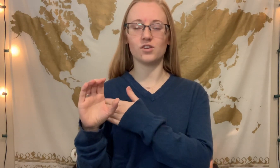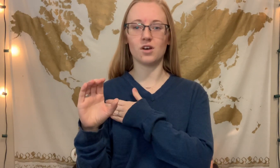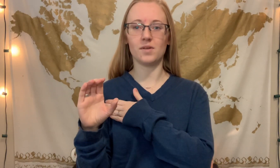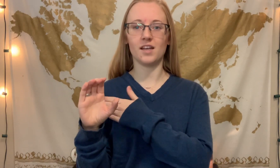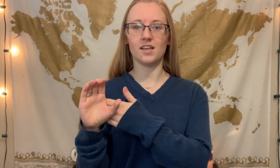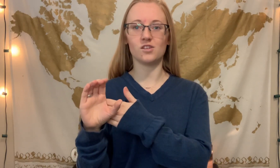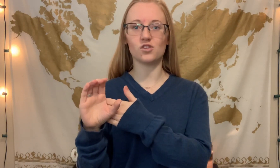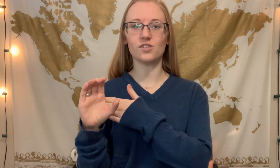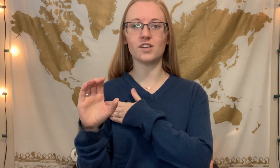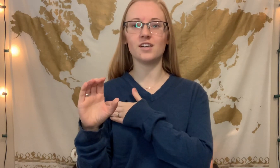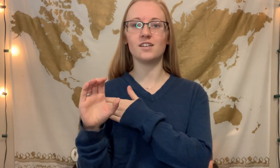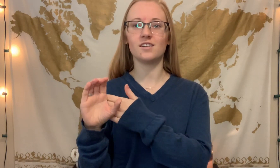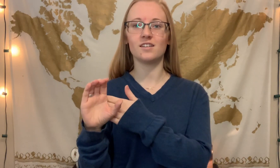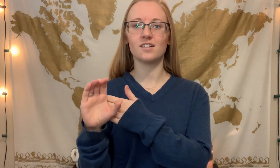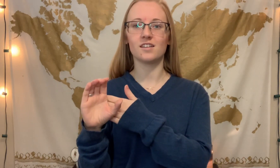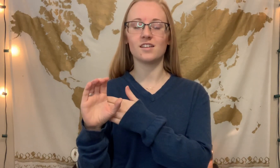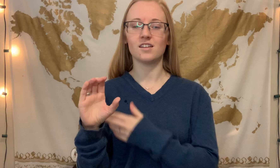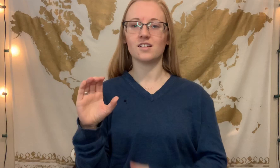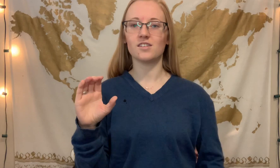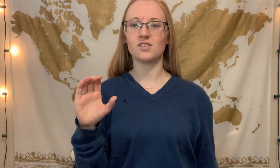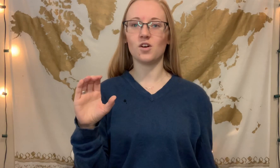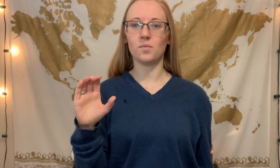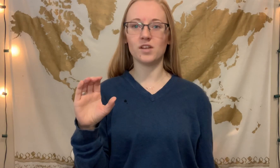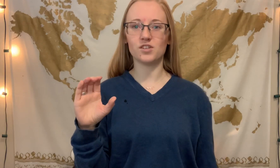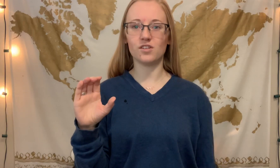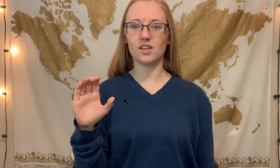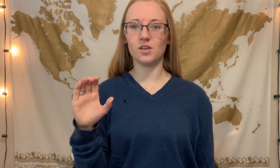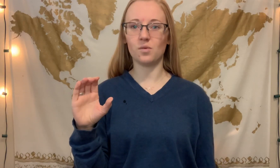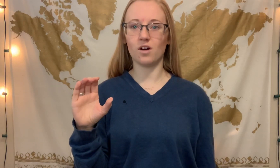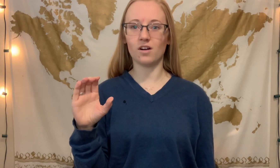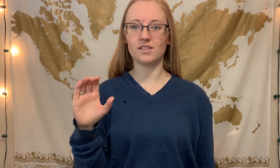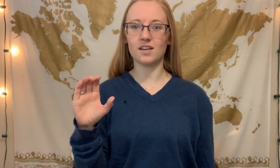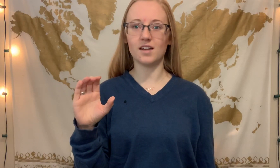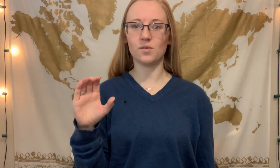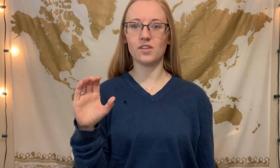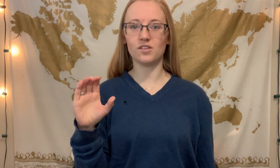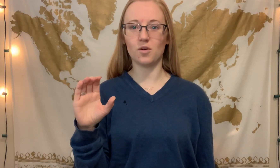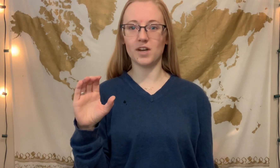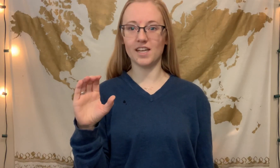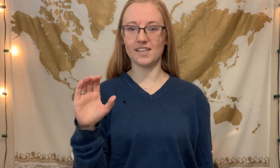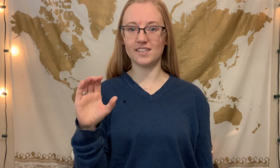dominant hand shoulder. So make sure that you are signing with your dominant hand